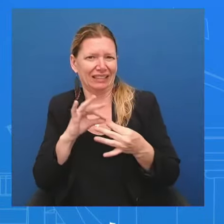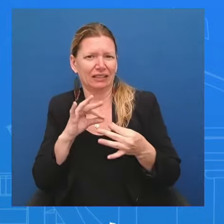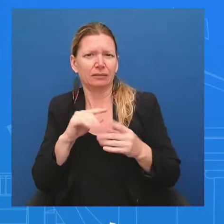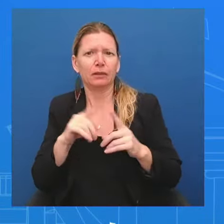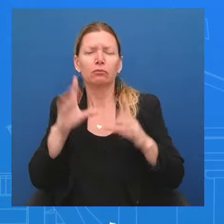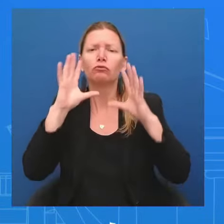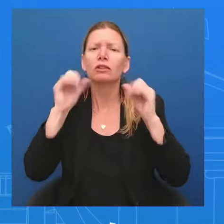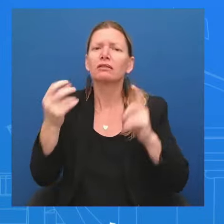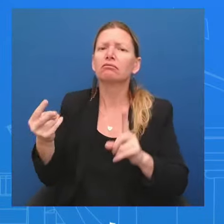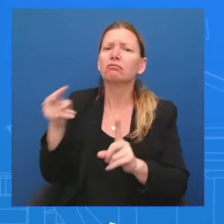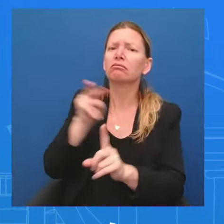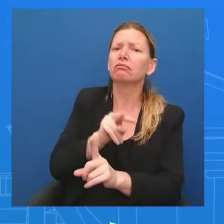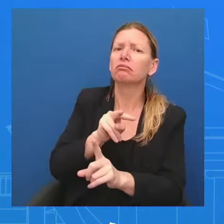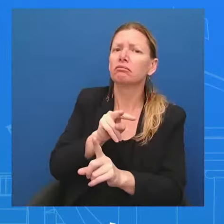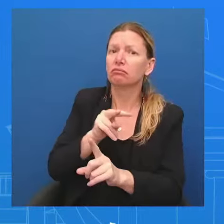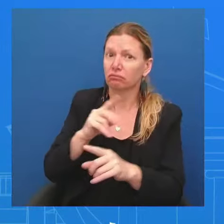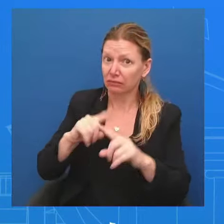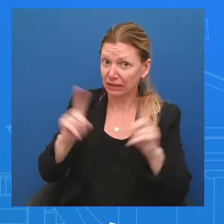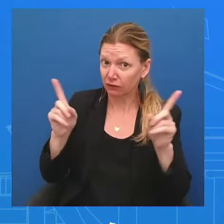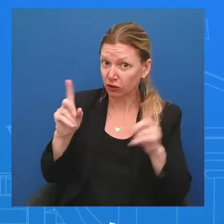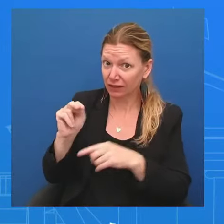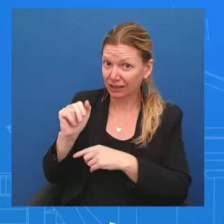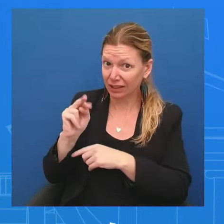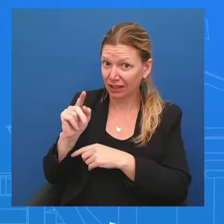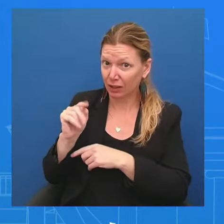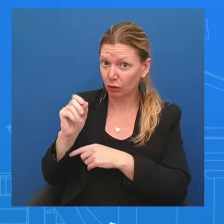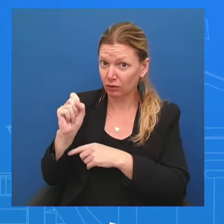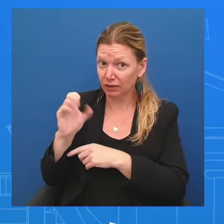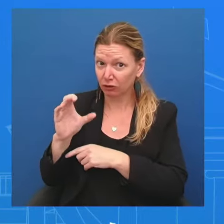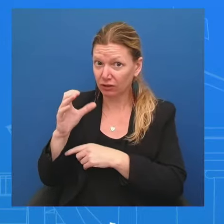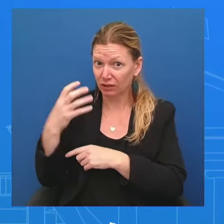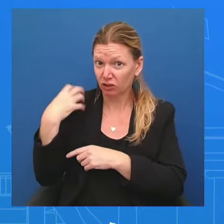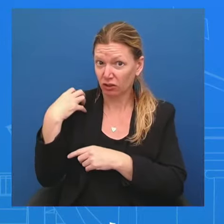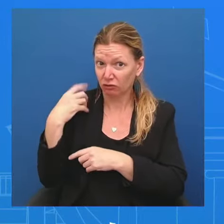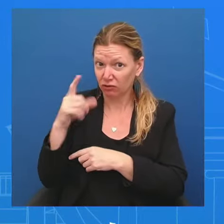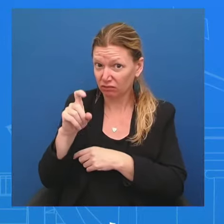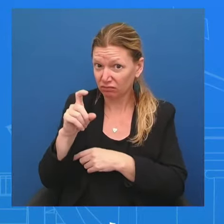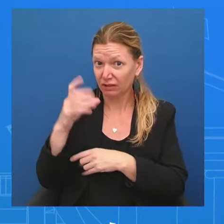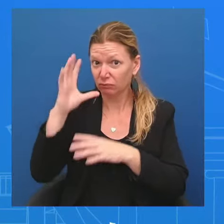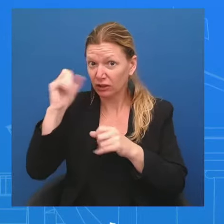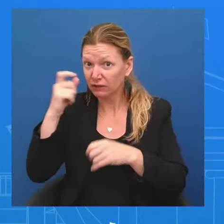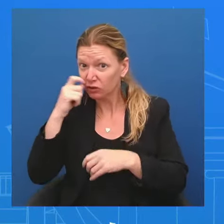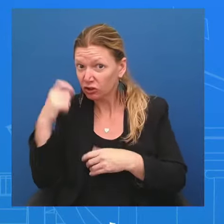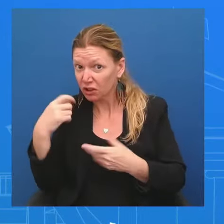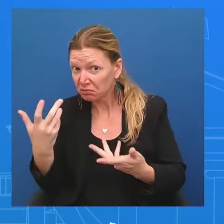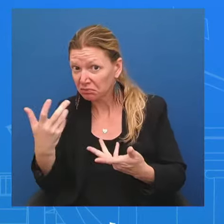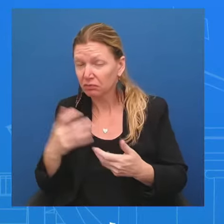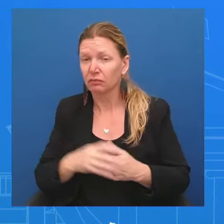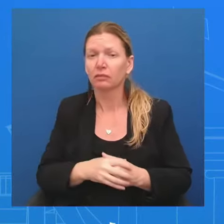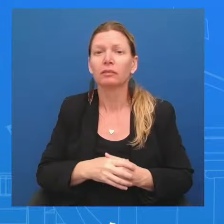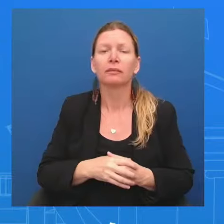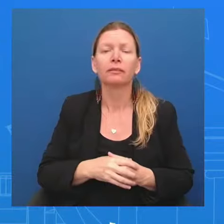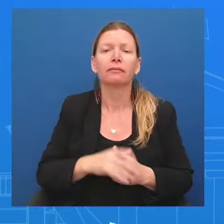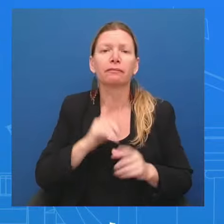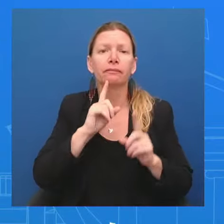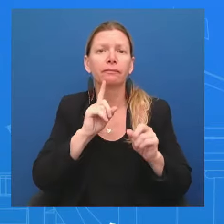Ms. Jean-Pierre: So look, I mean, we've been very clear. You heard from Mr. Kirby, you've heard from our national security advisor on our position